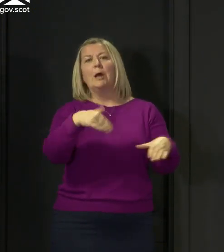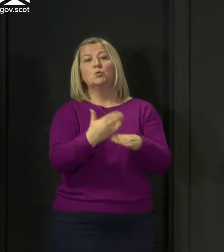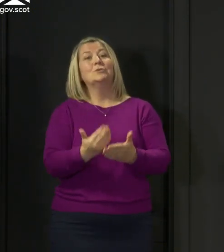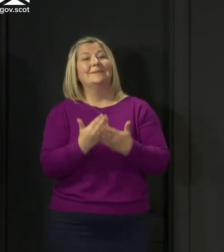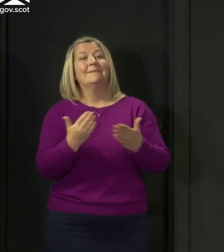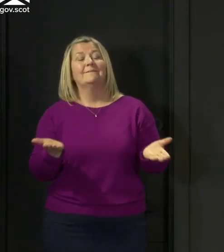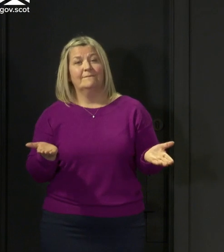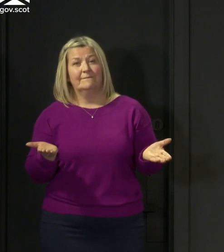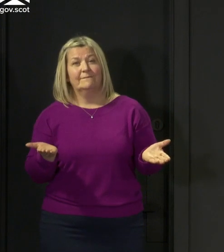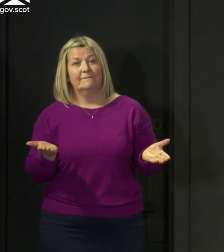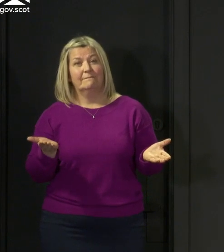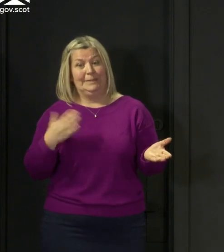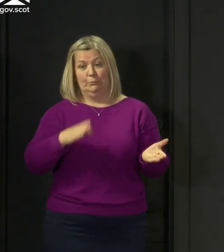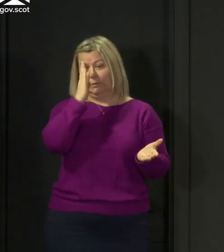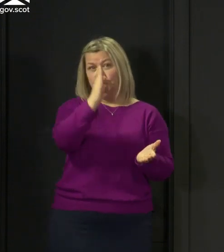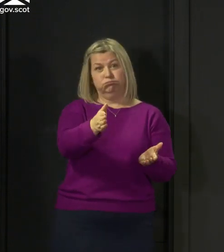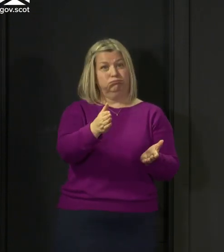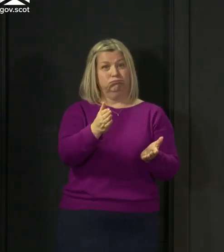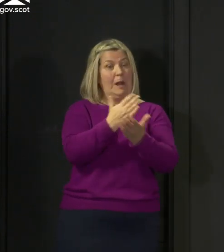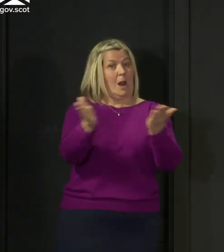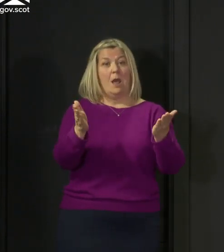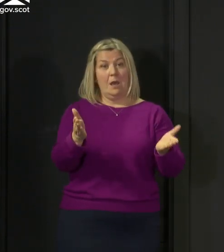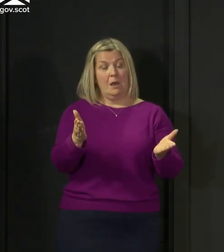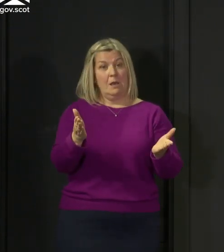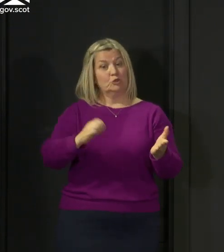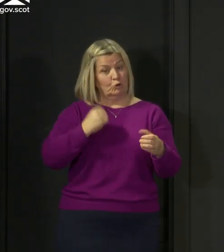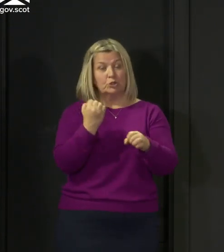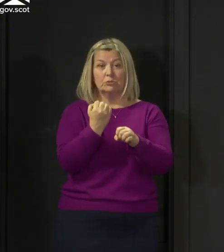a fully transparent way, and that is what the Scottish Government is going to continue to do. Peter -